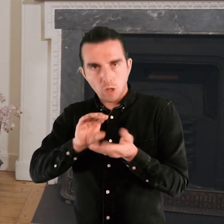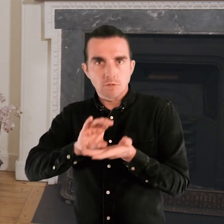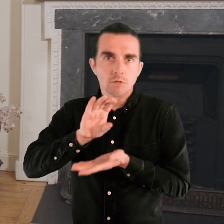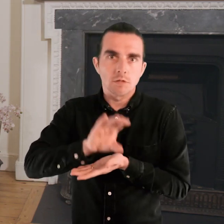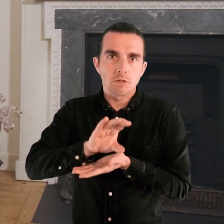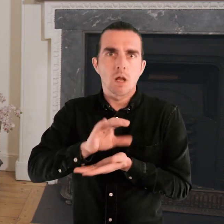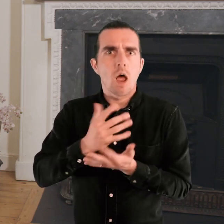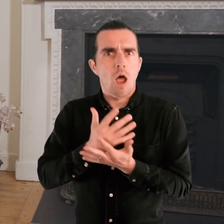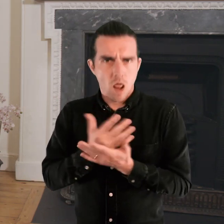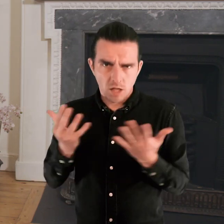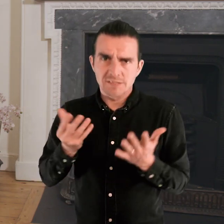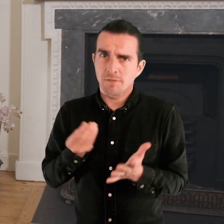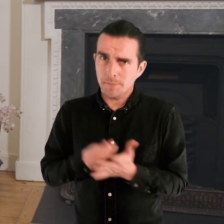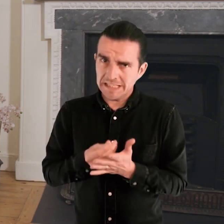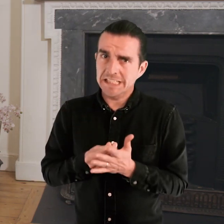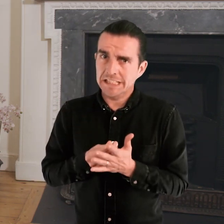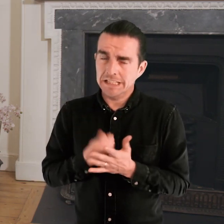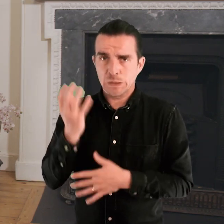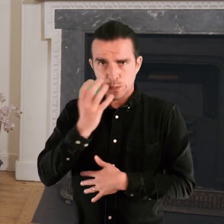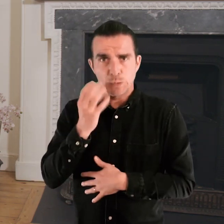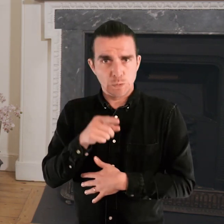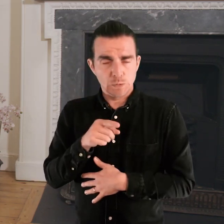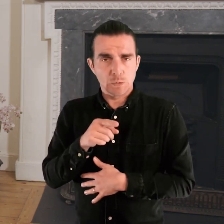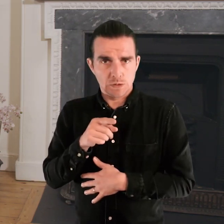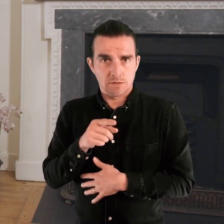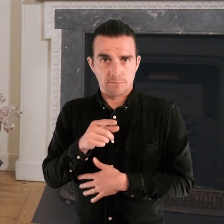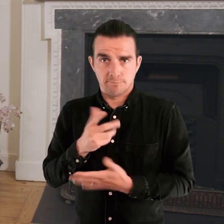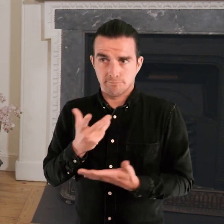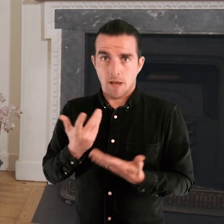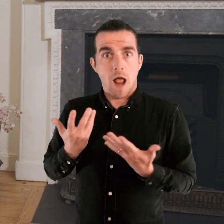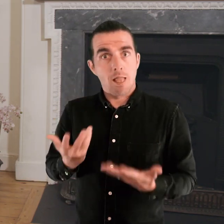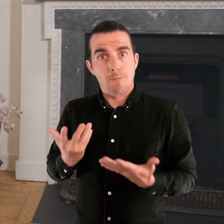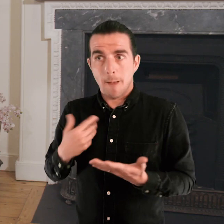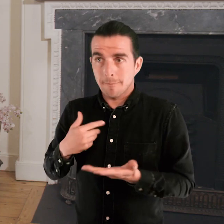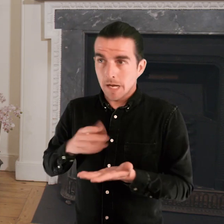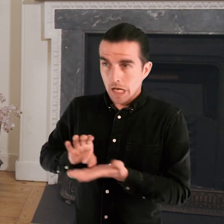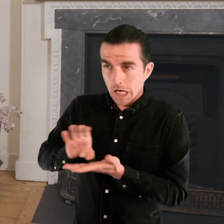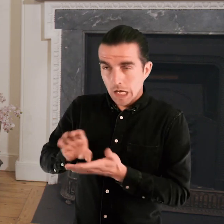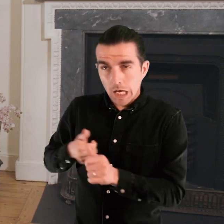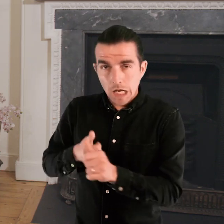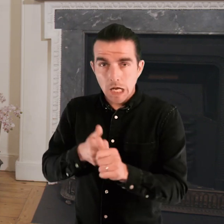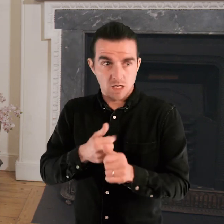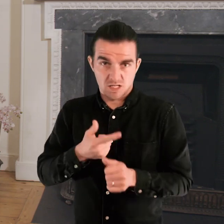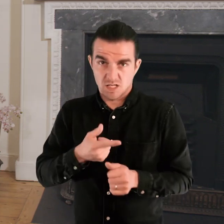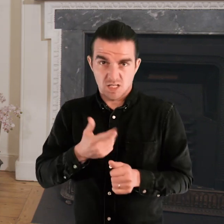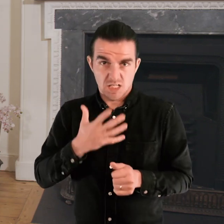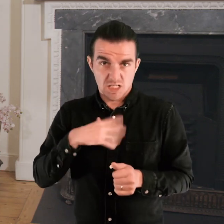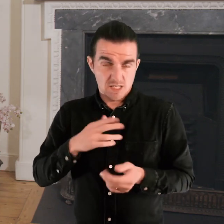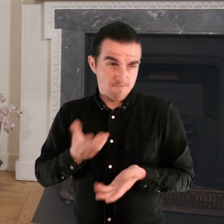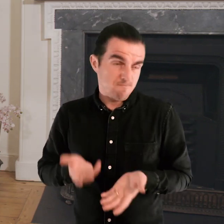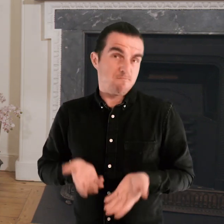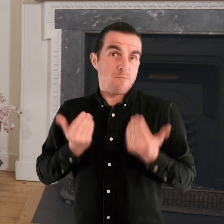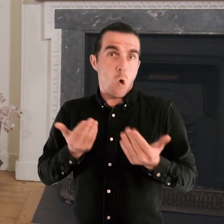Now that’s a lot of money, and it’s far more than we do. Of course, we do already have a kind of safety net.